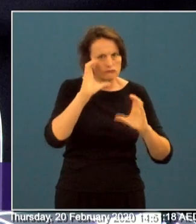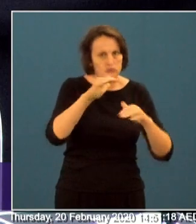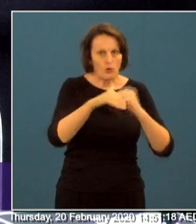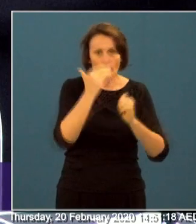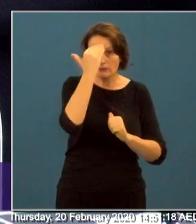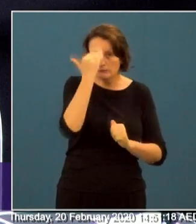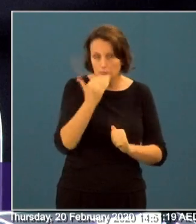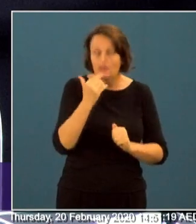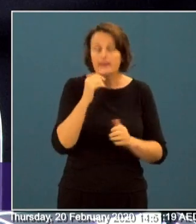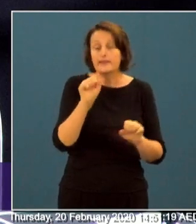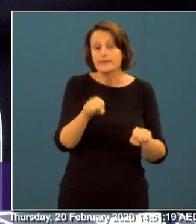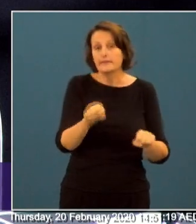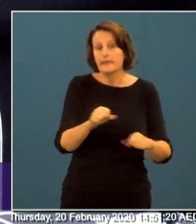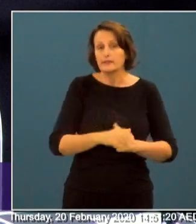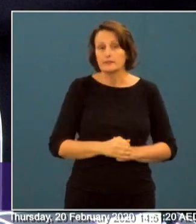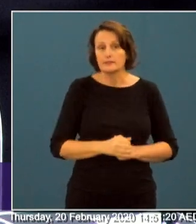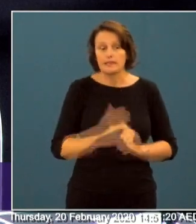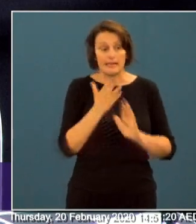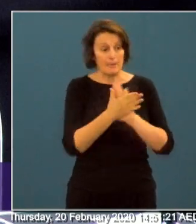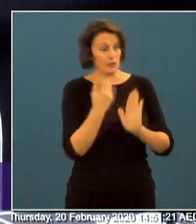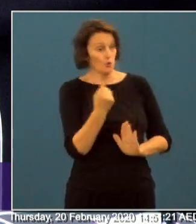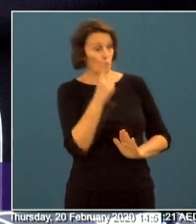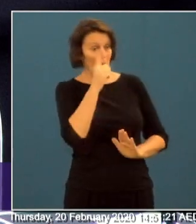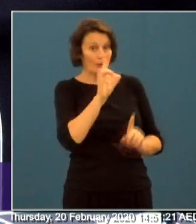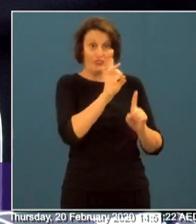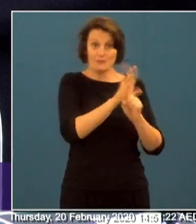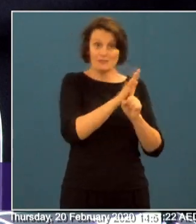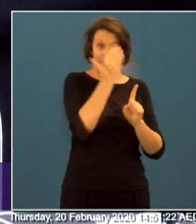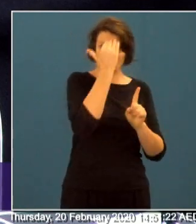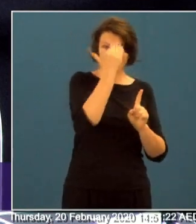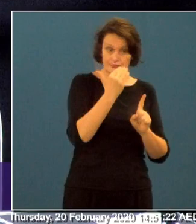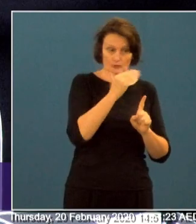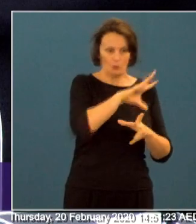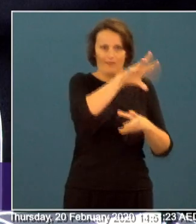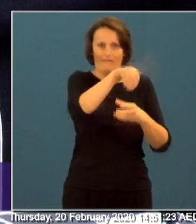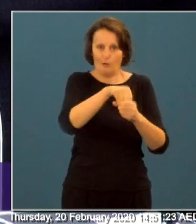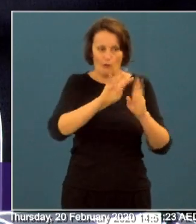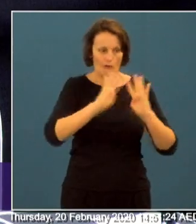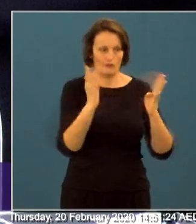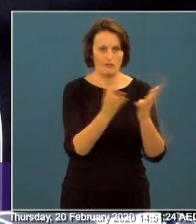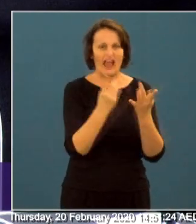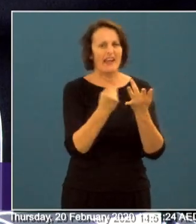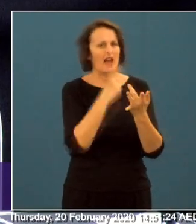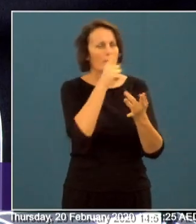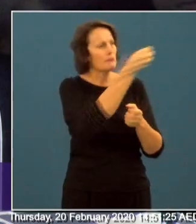And it also includes people with lived experience and people from outside the health sector. And you refer,